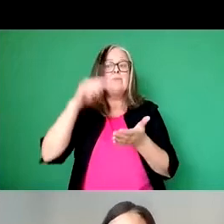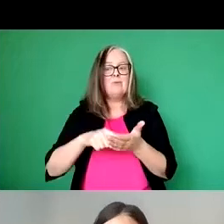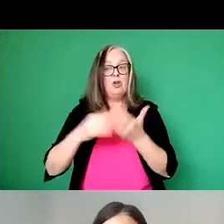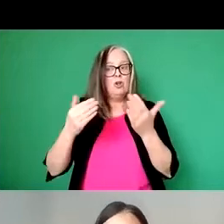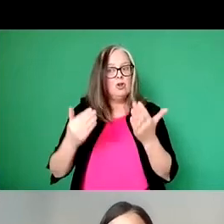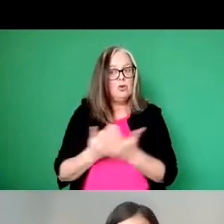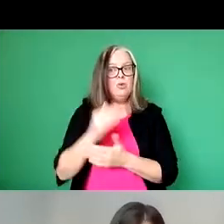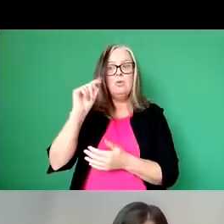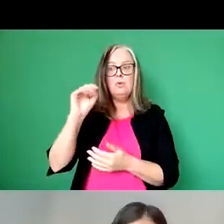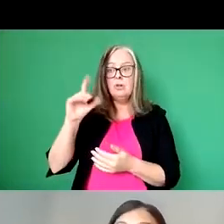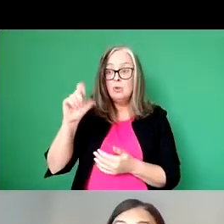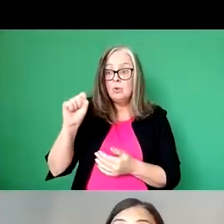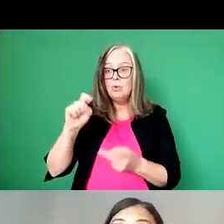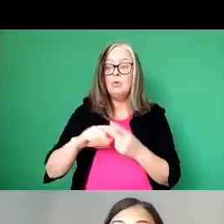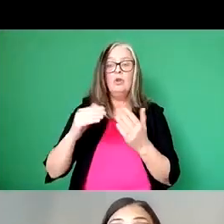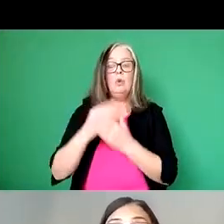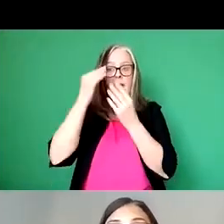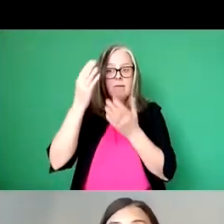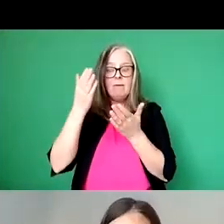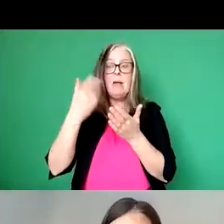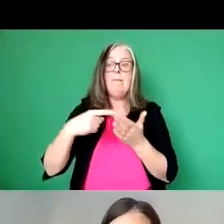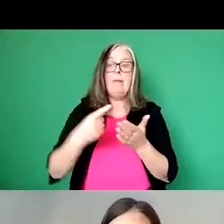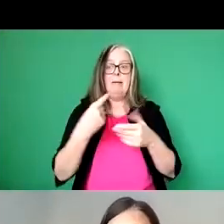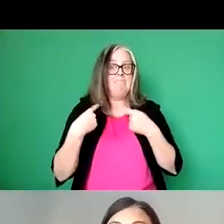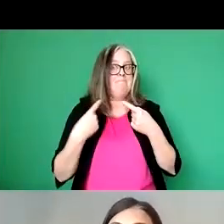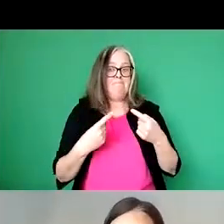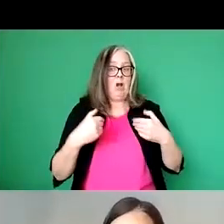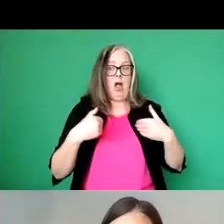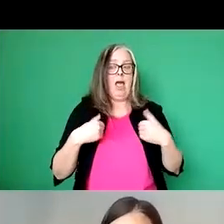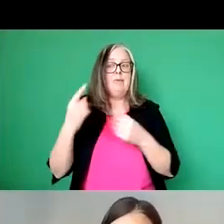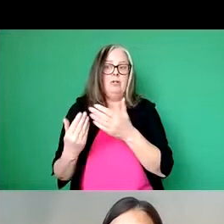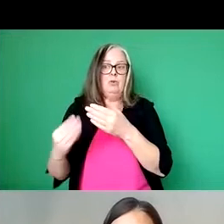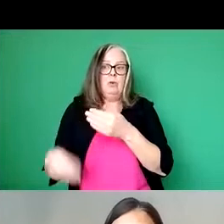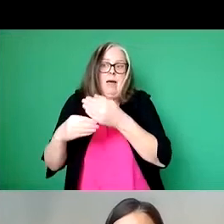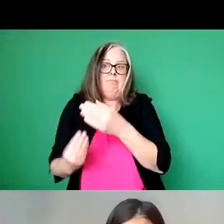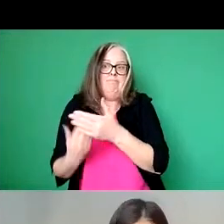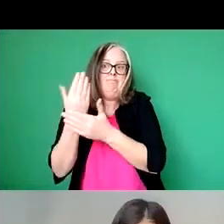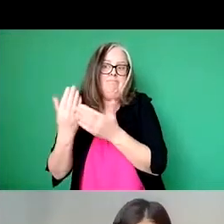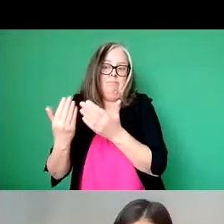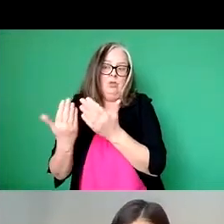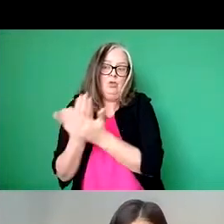information may need to be developed to further remove barriers and encourage full participation